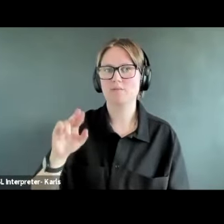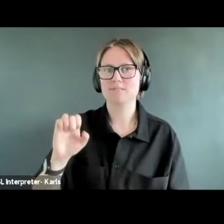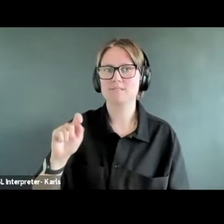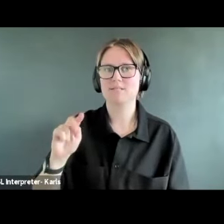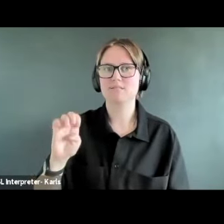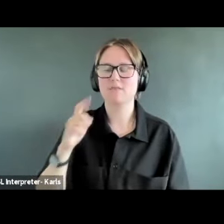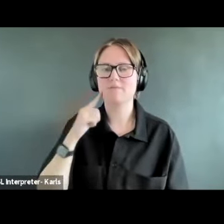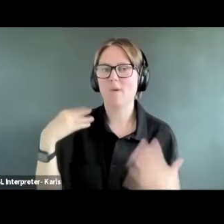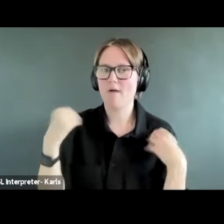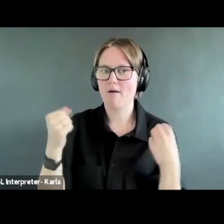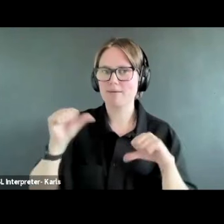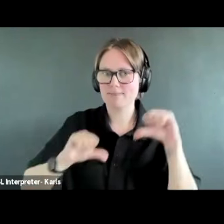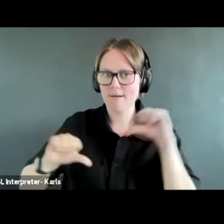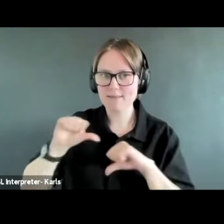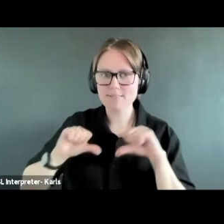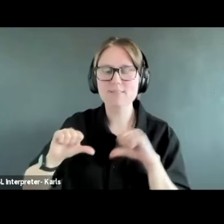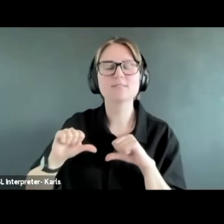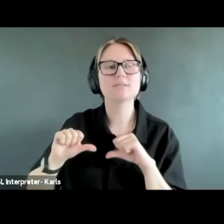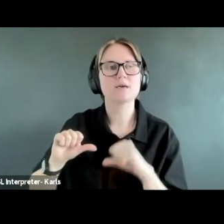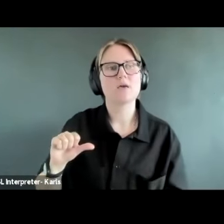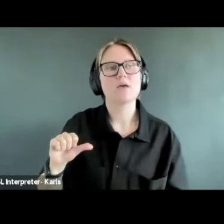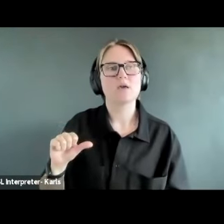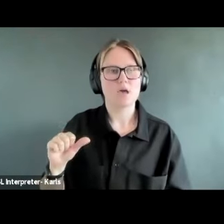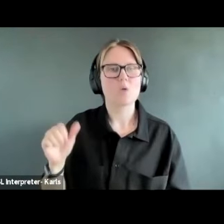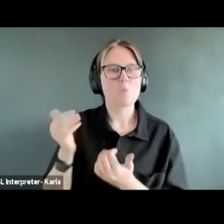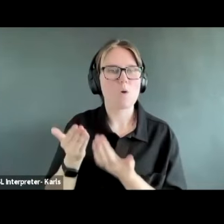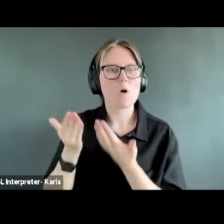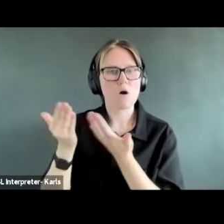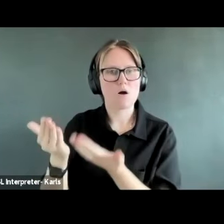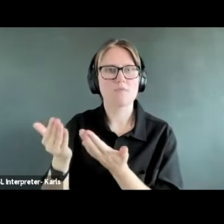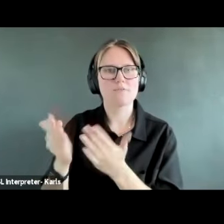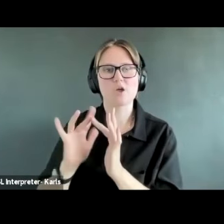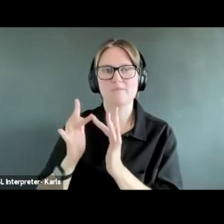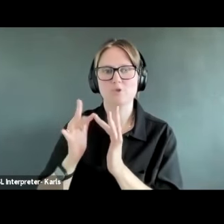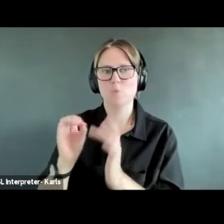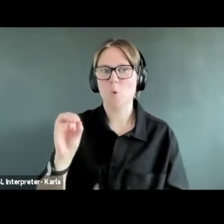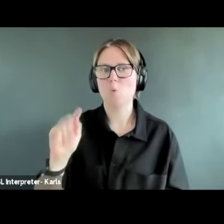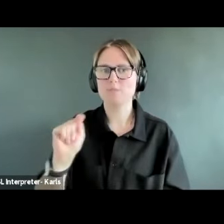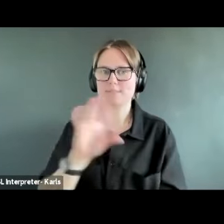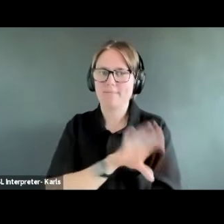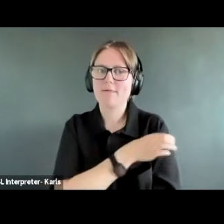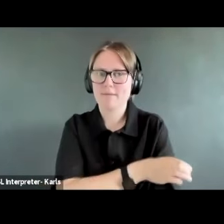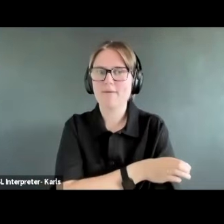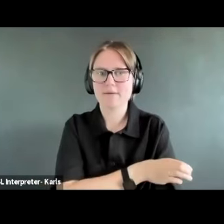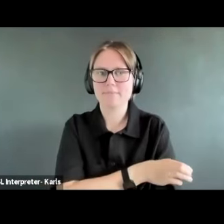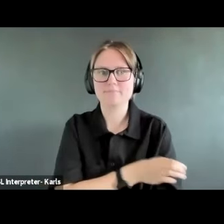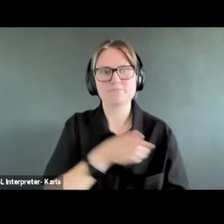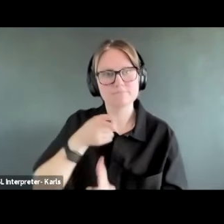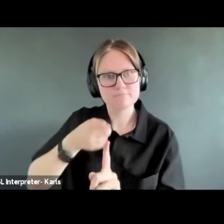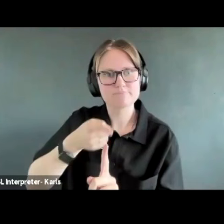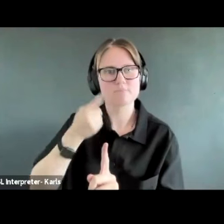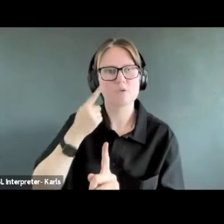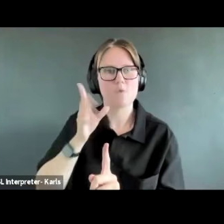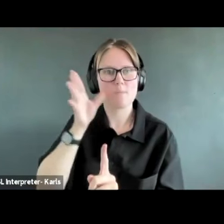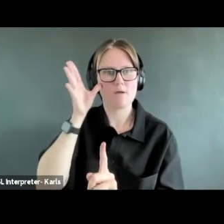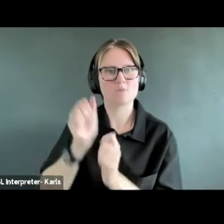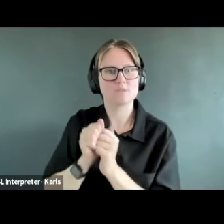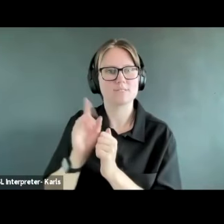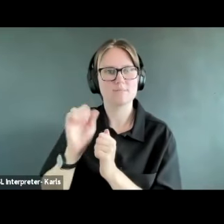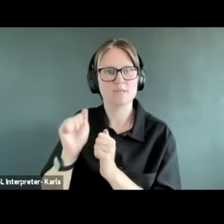we're offering a virtual OT clinic for parents with disabilities to be able to support them on their parenting